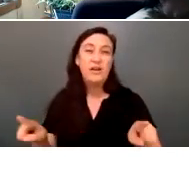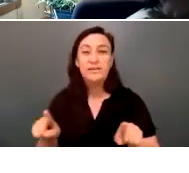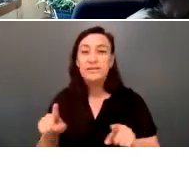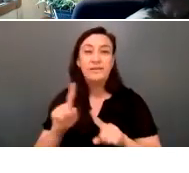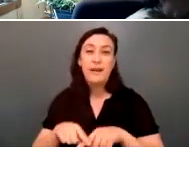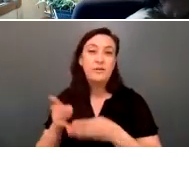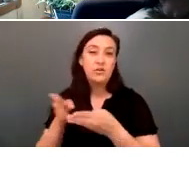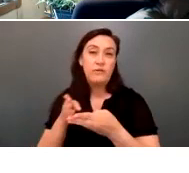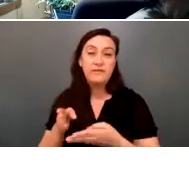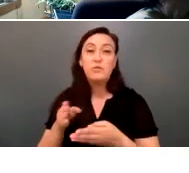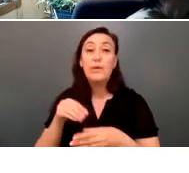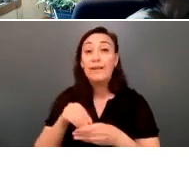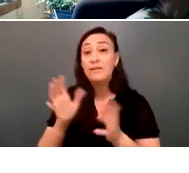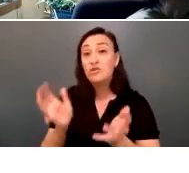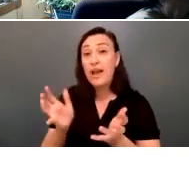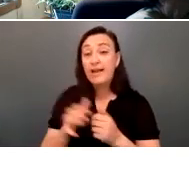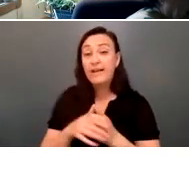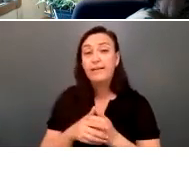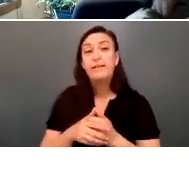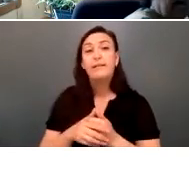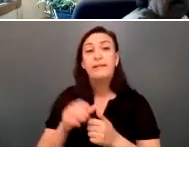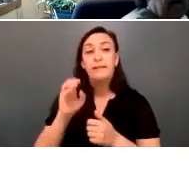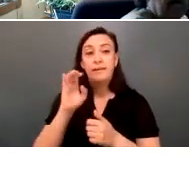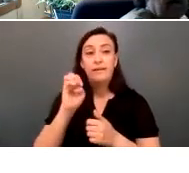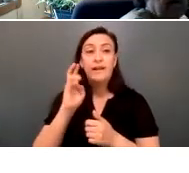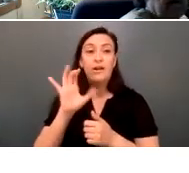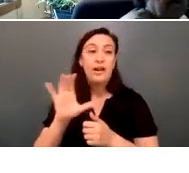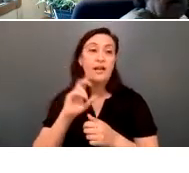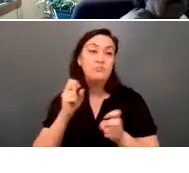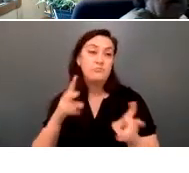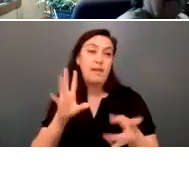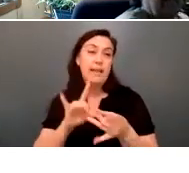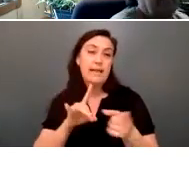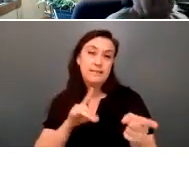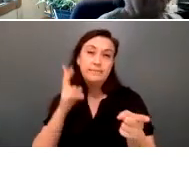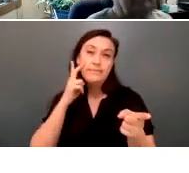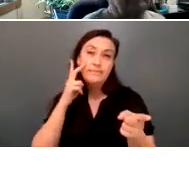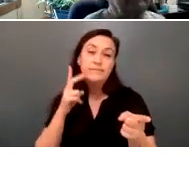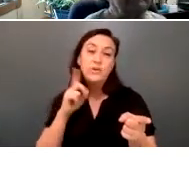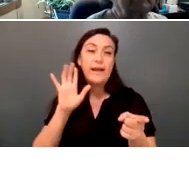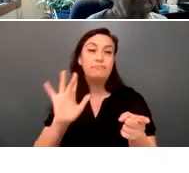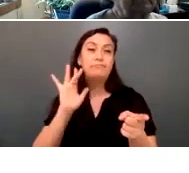I will put in a hyperlink to go to those and you can check out if you're interested.